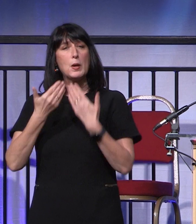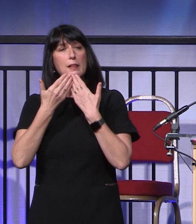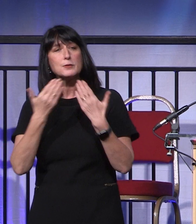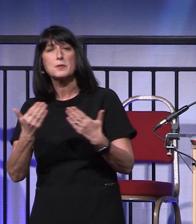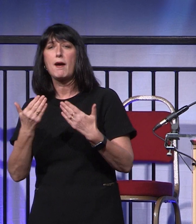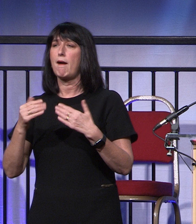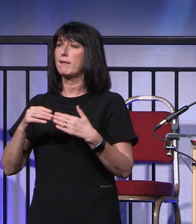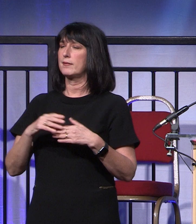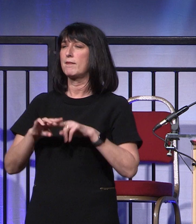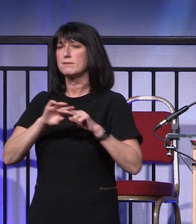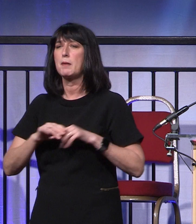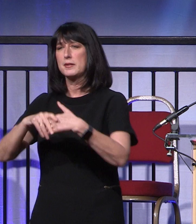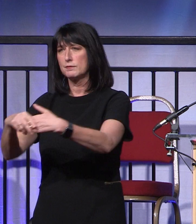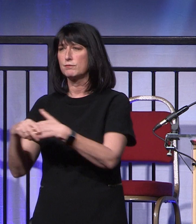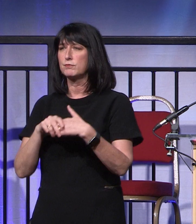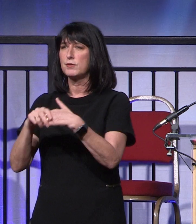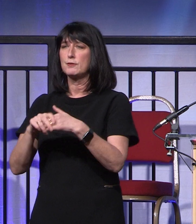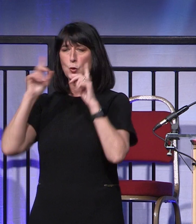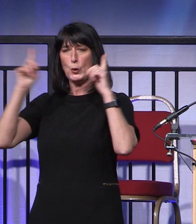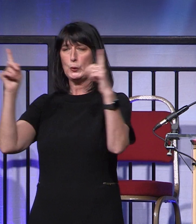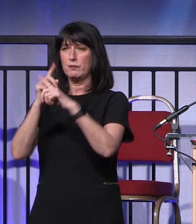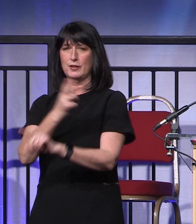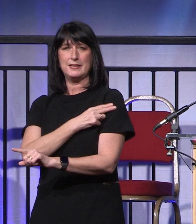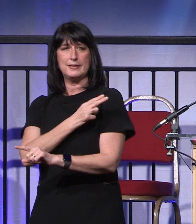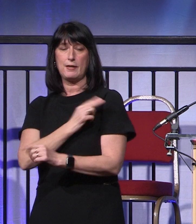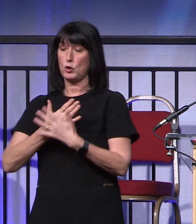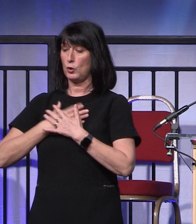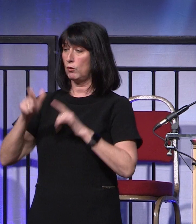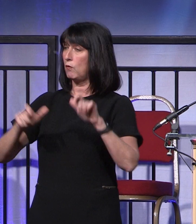University staff and loved ones that have joined you here today and supported